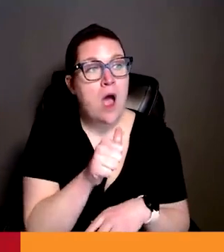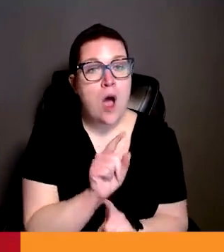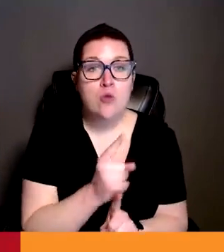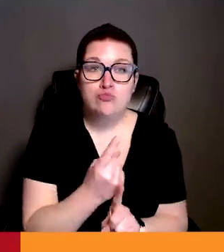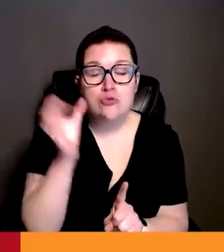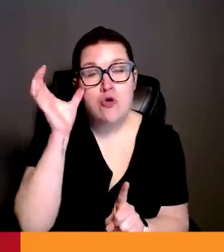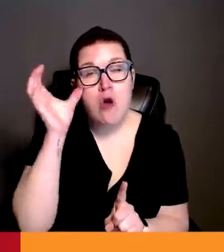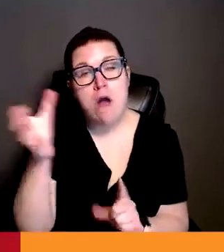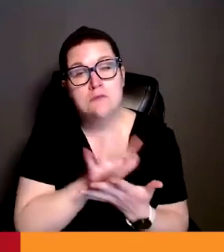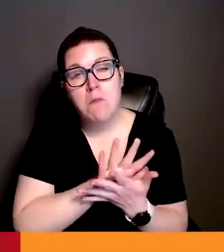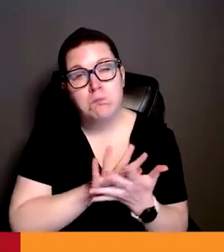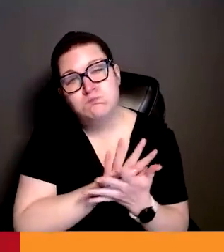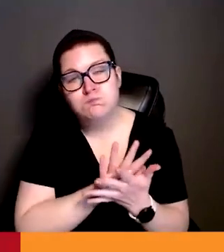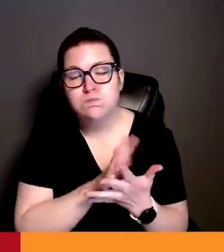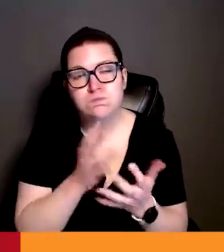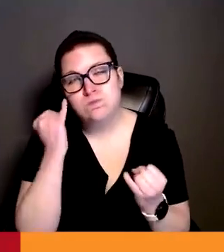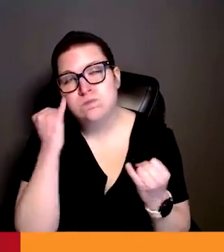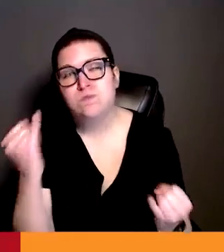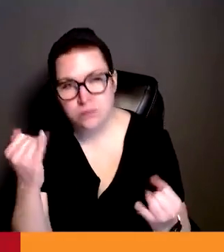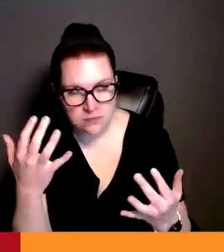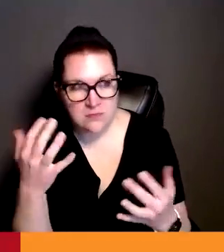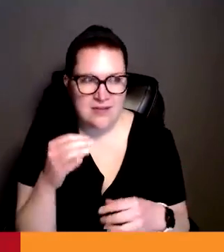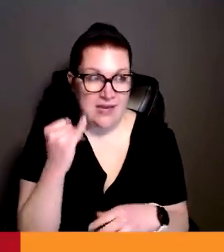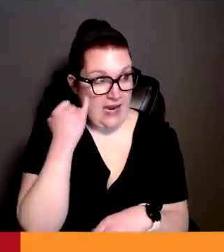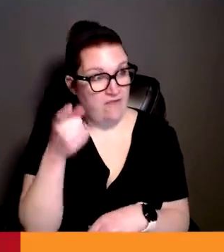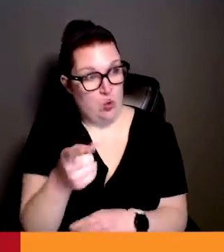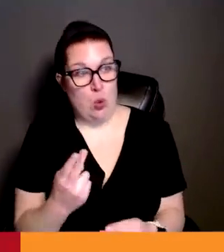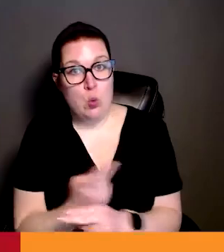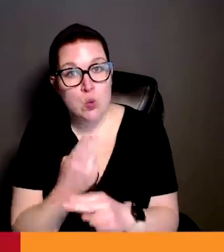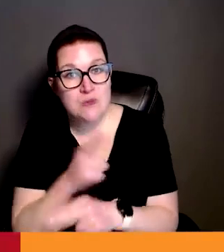If you are using an AI tool that you have developed on your own.